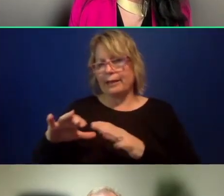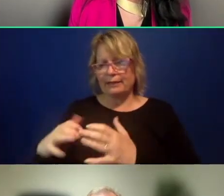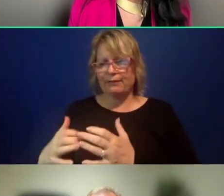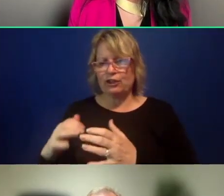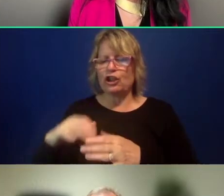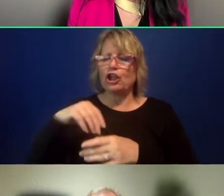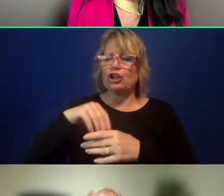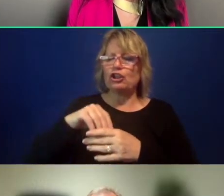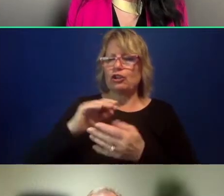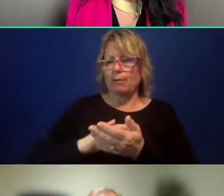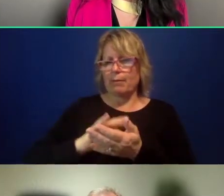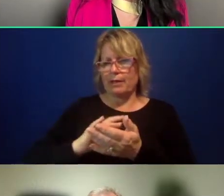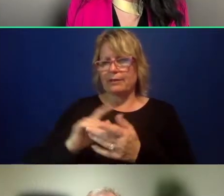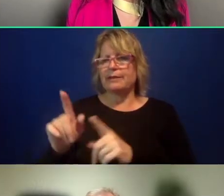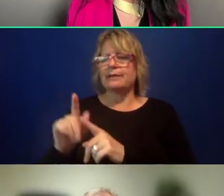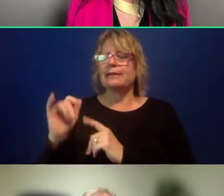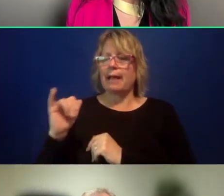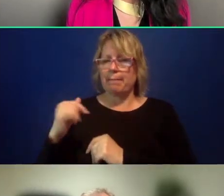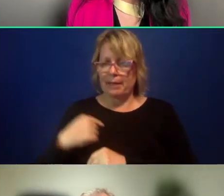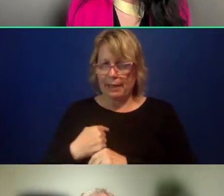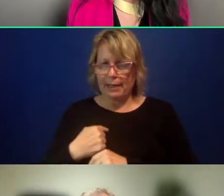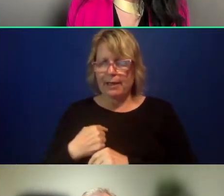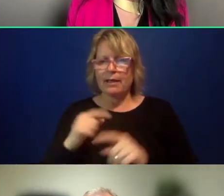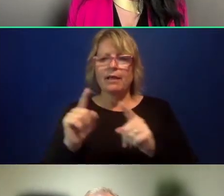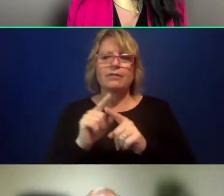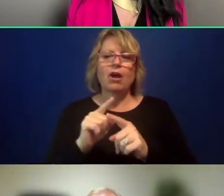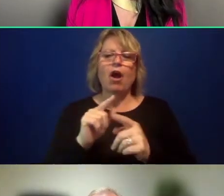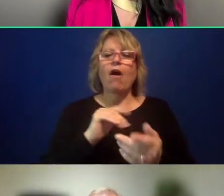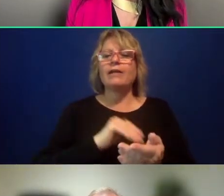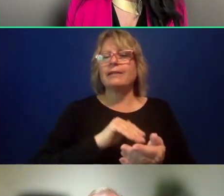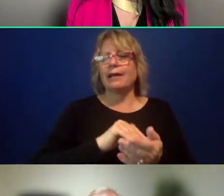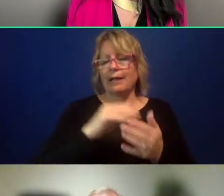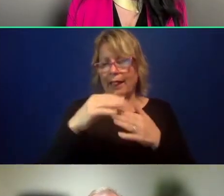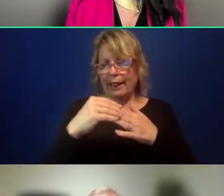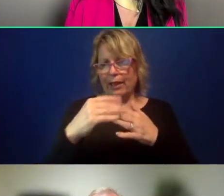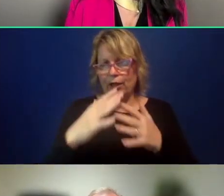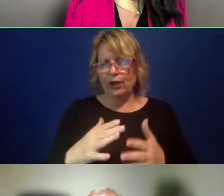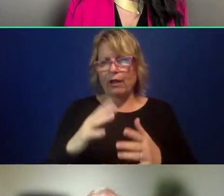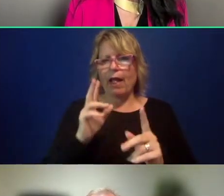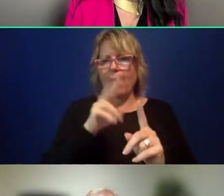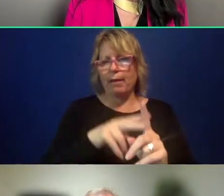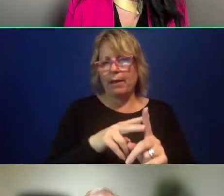physician like myself. He's also a physician leader in the application of innovative